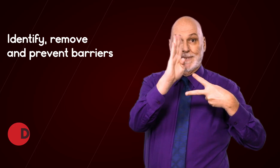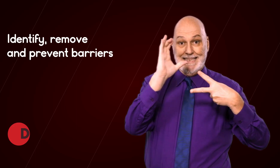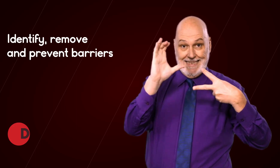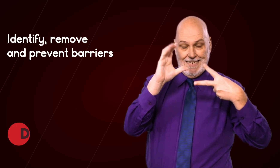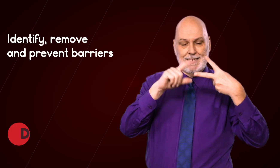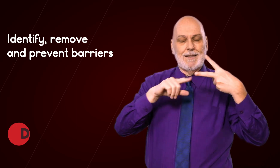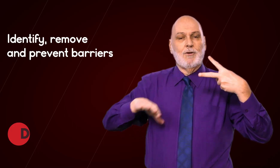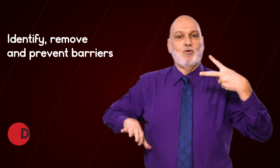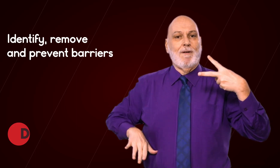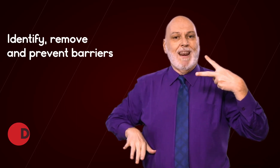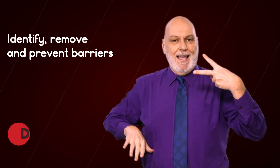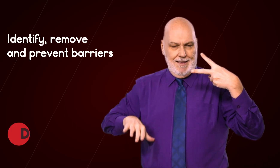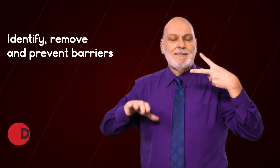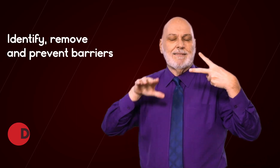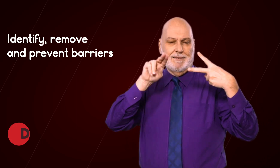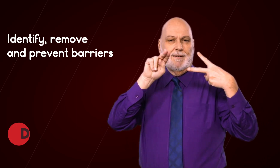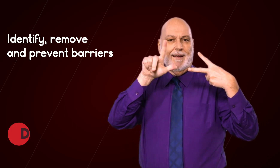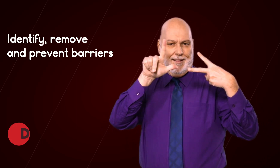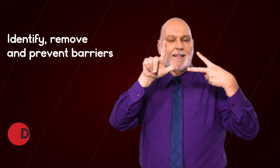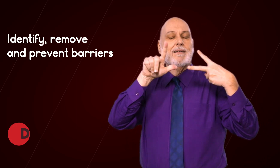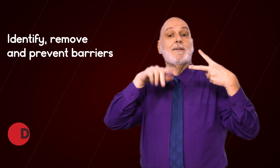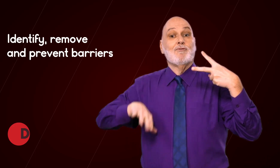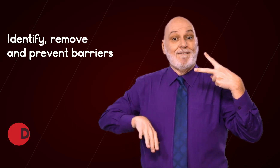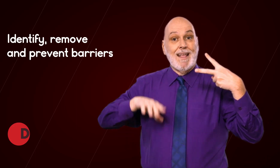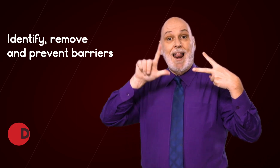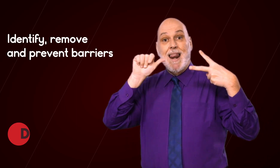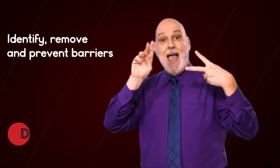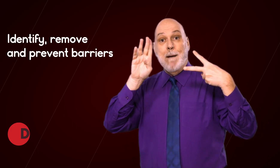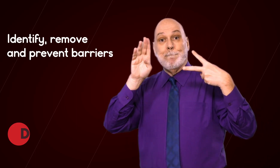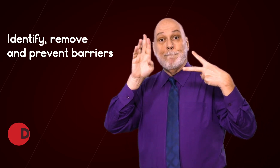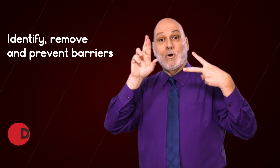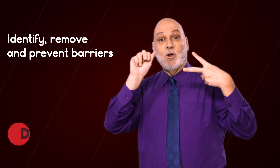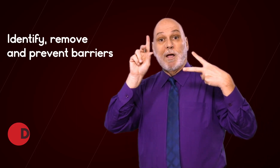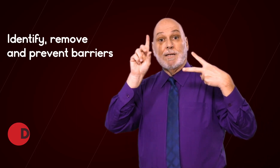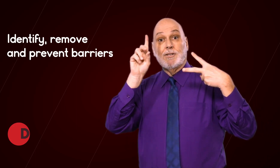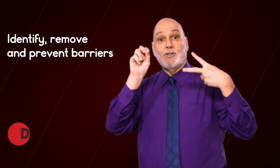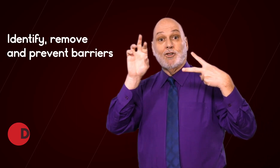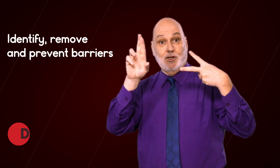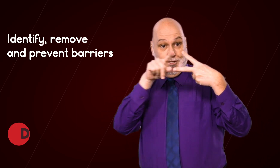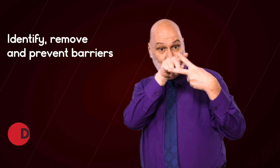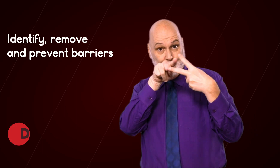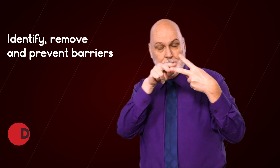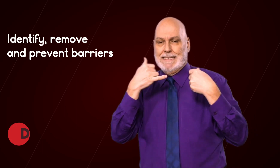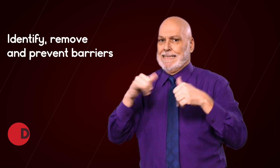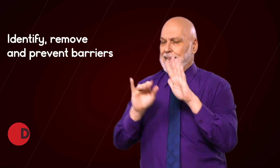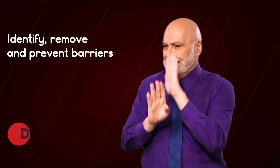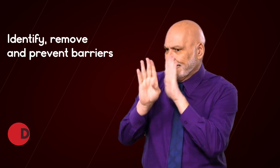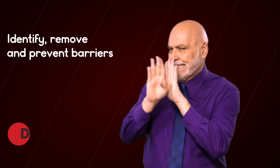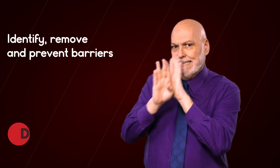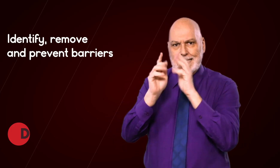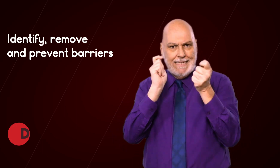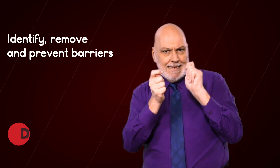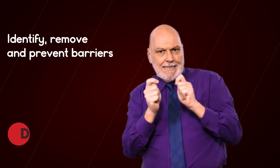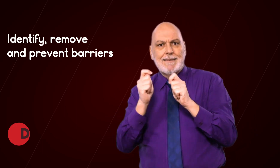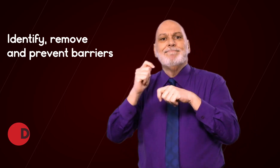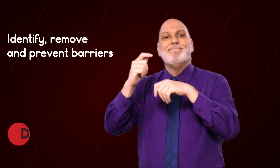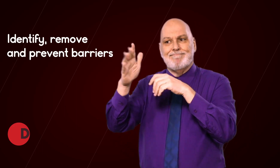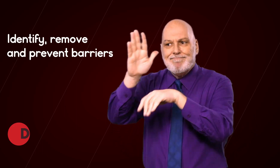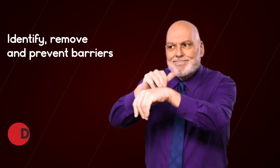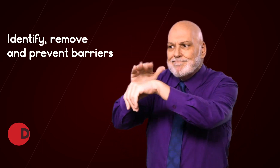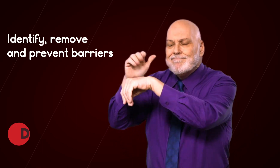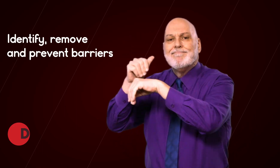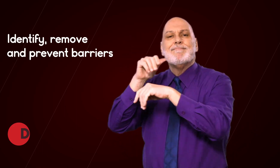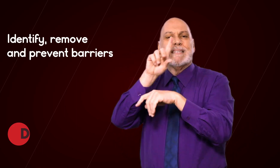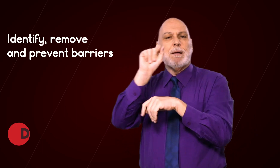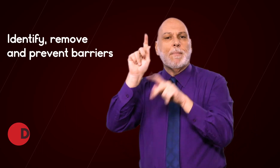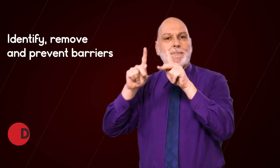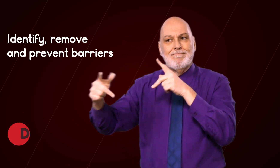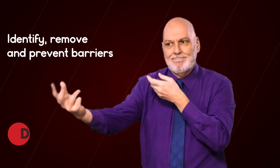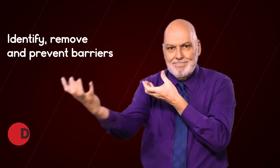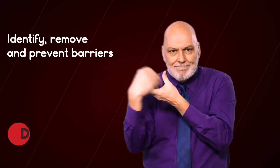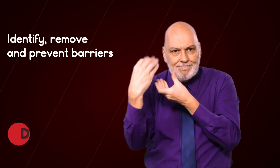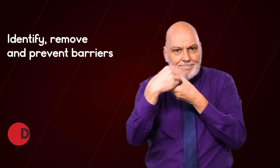and Newfoundland and Labrador are still developing accessibility